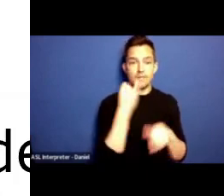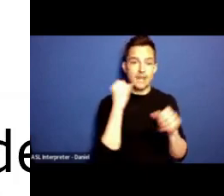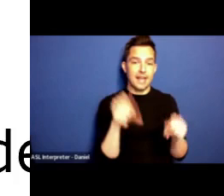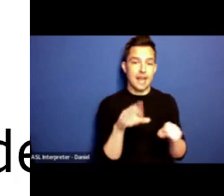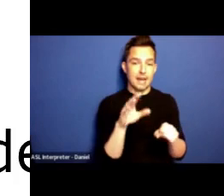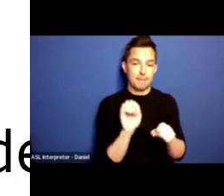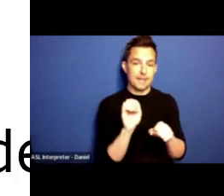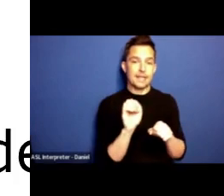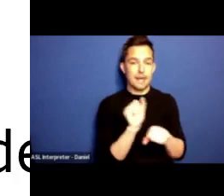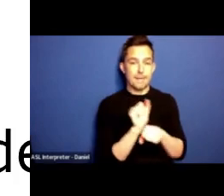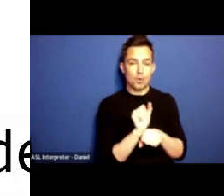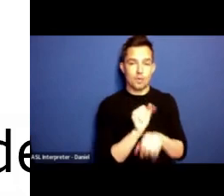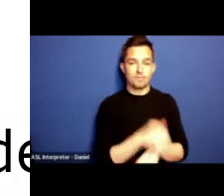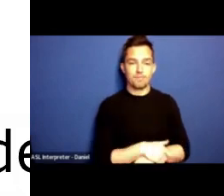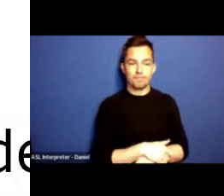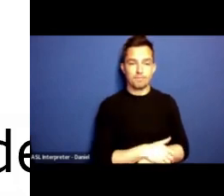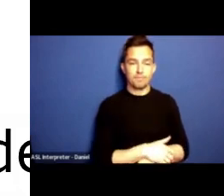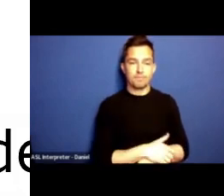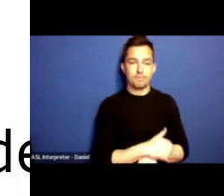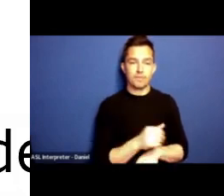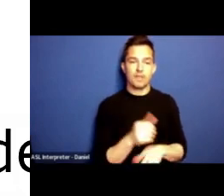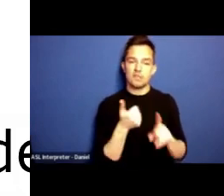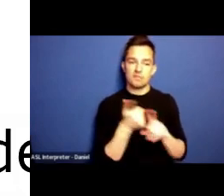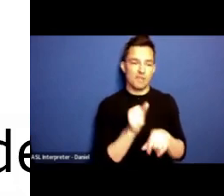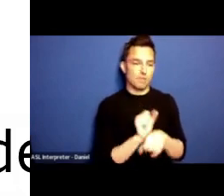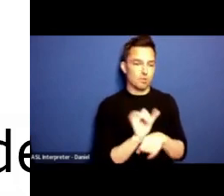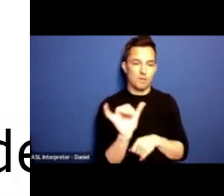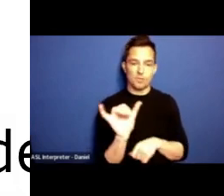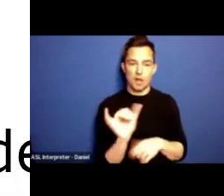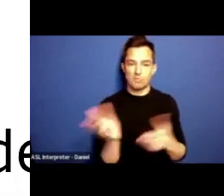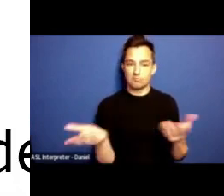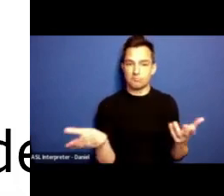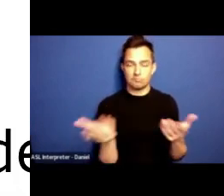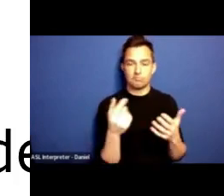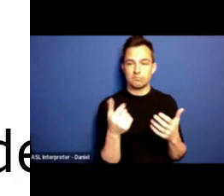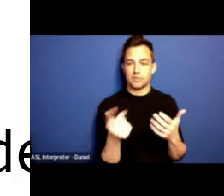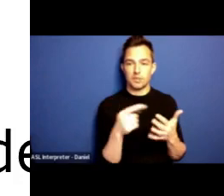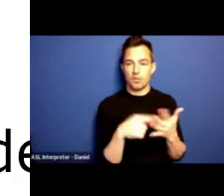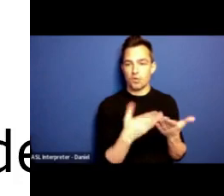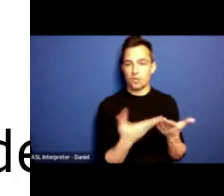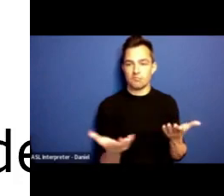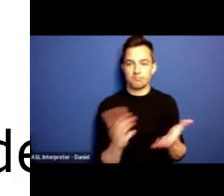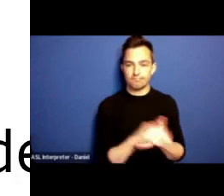they can be, you can do self employment as well, and those things, and so getting a